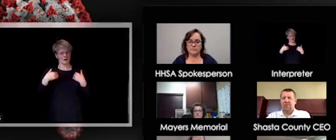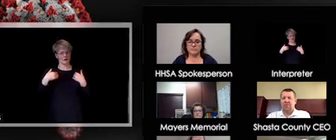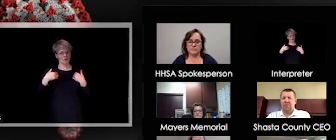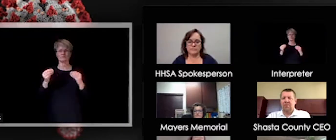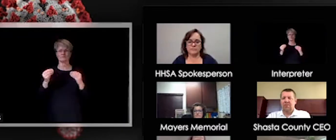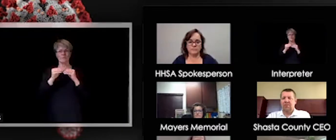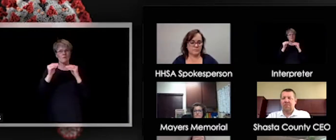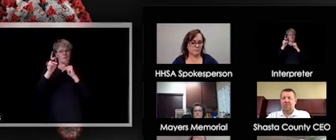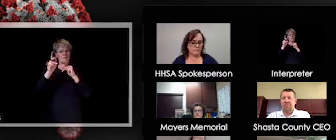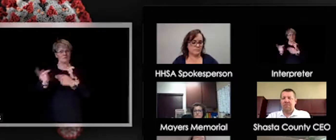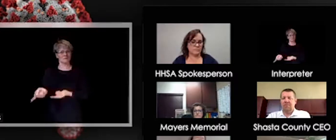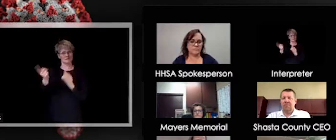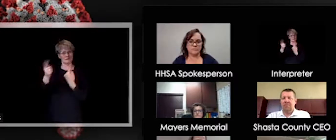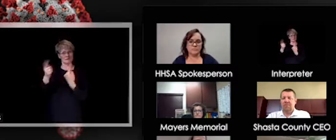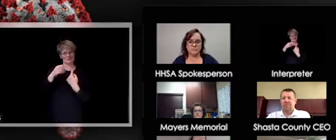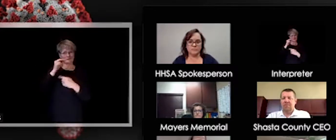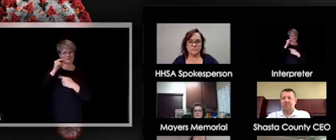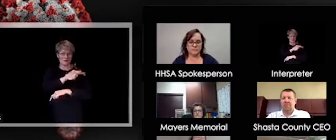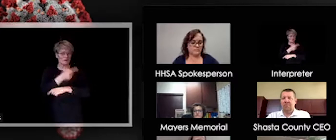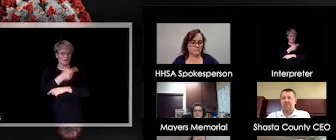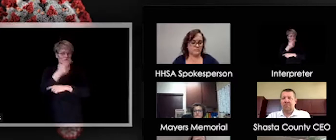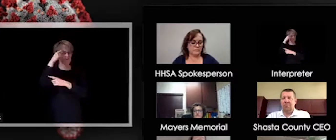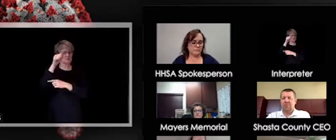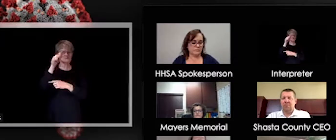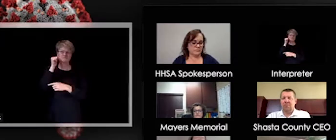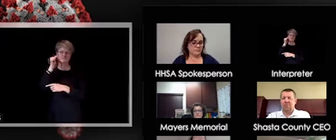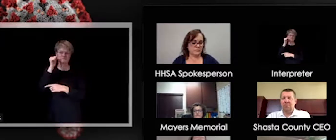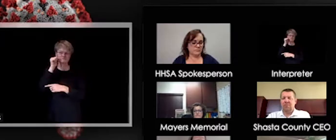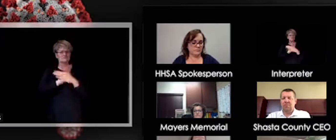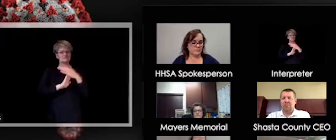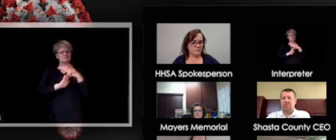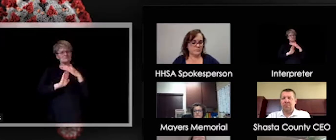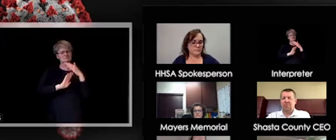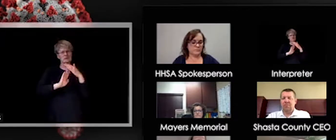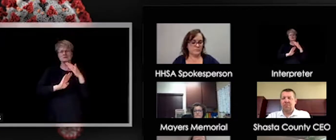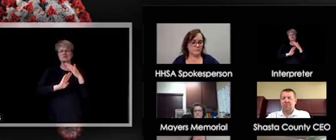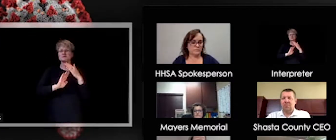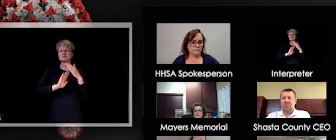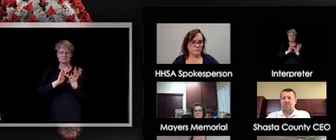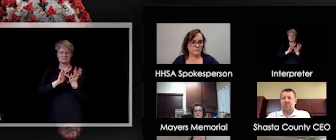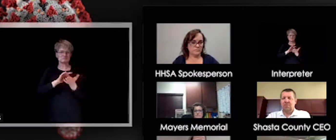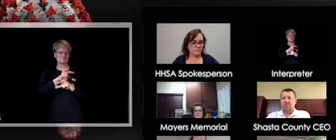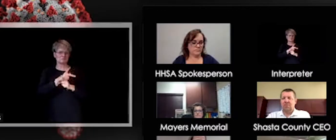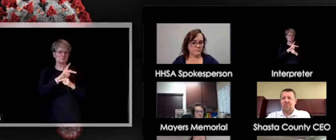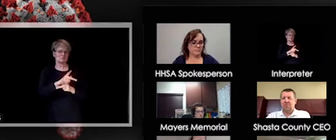are going back to the hospital for their elective procedures. We’re still having a lot of